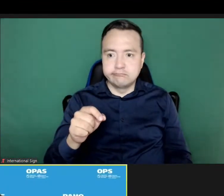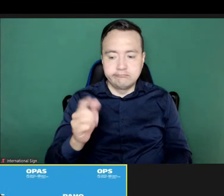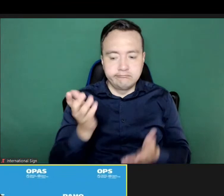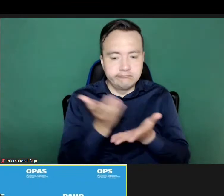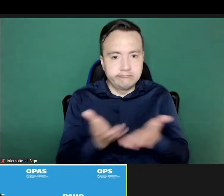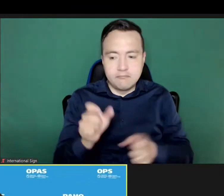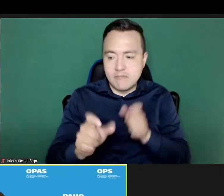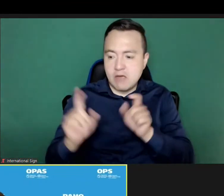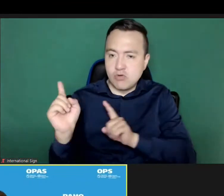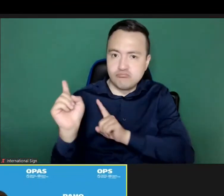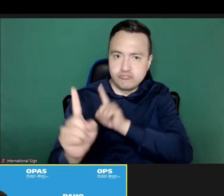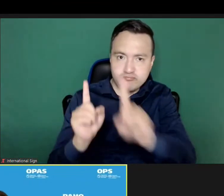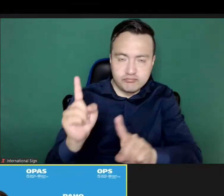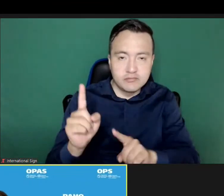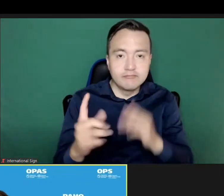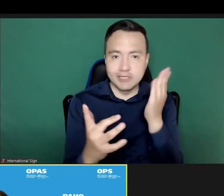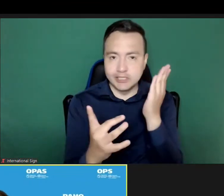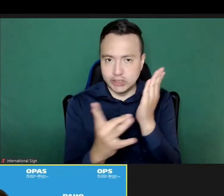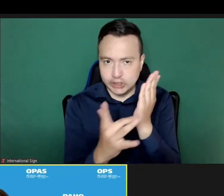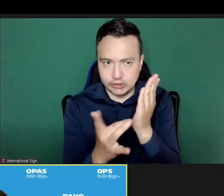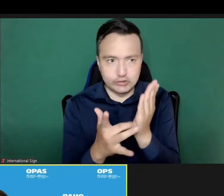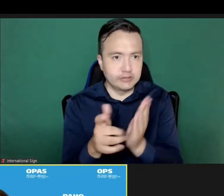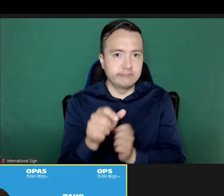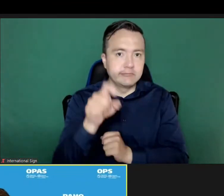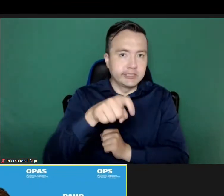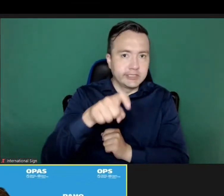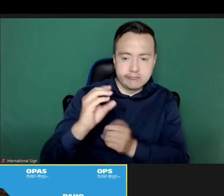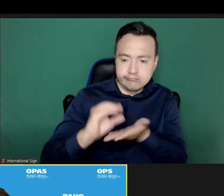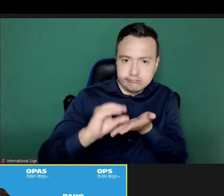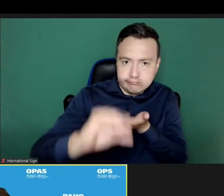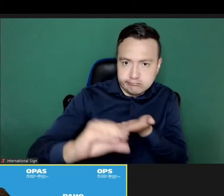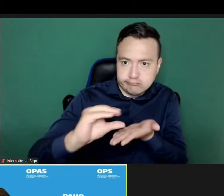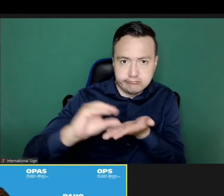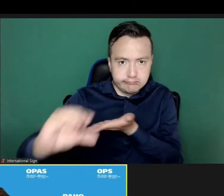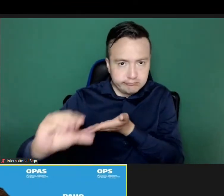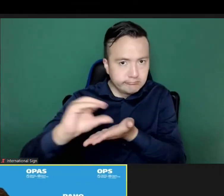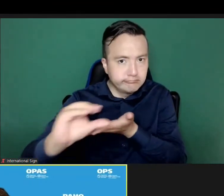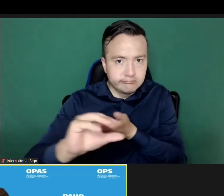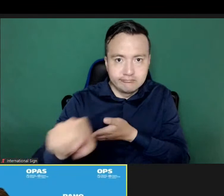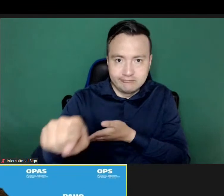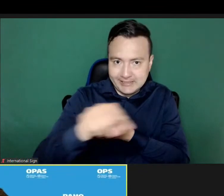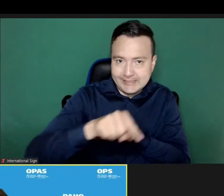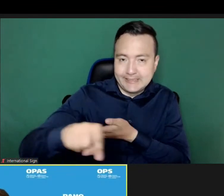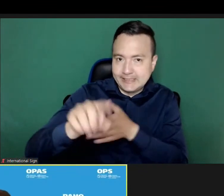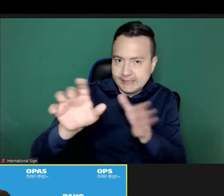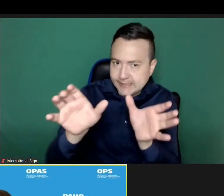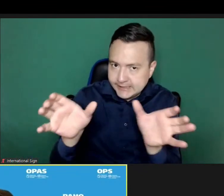The hospital-centric models of care will require additional resources.